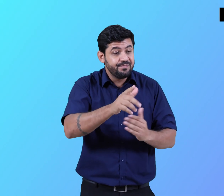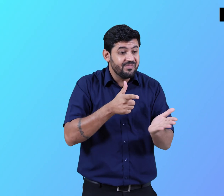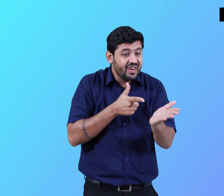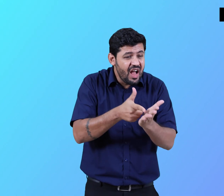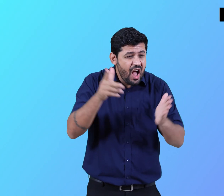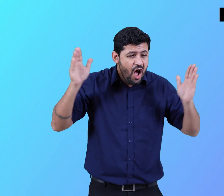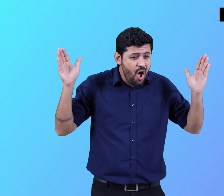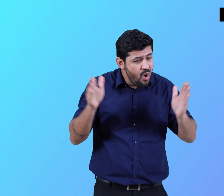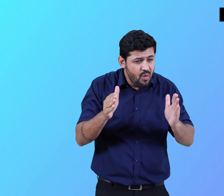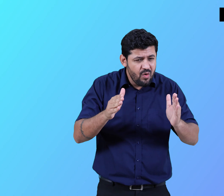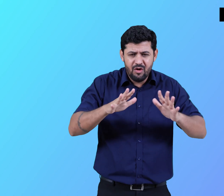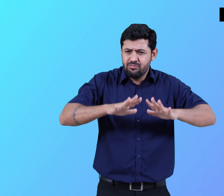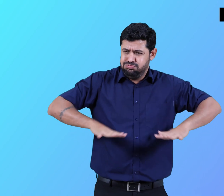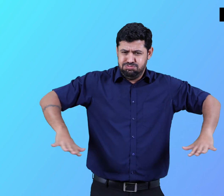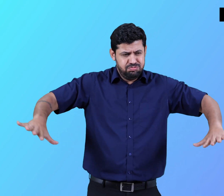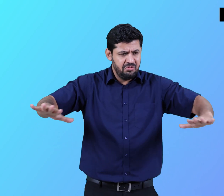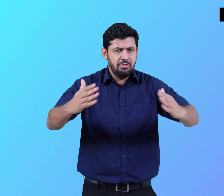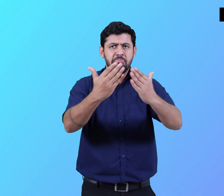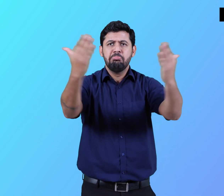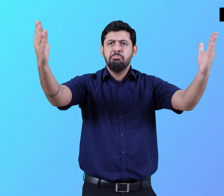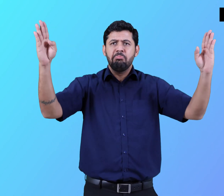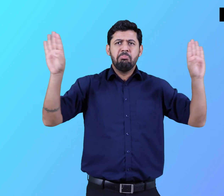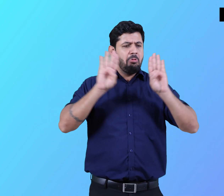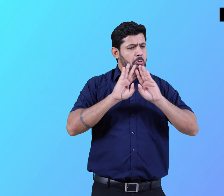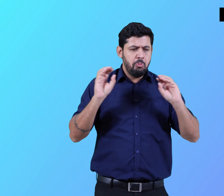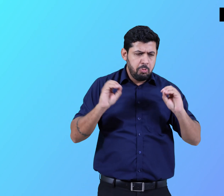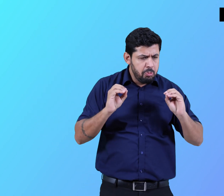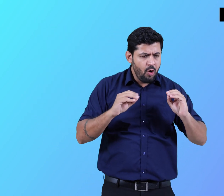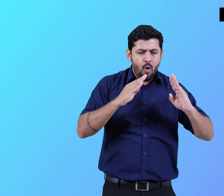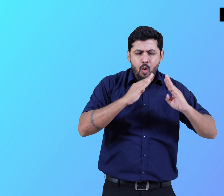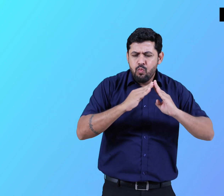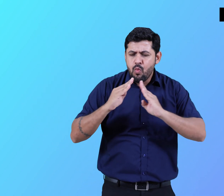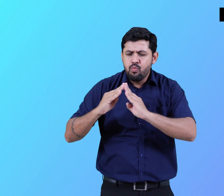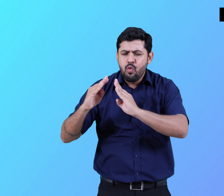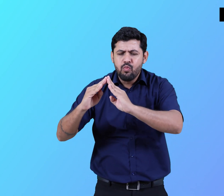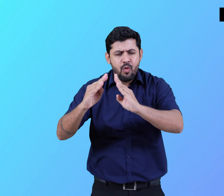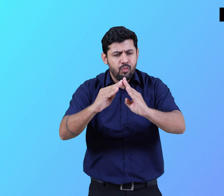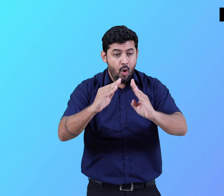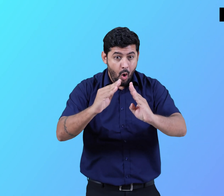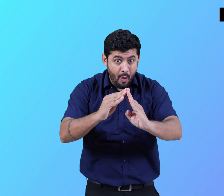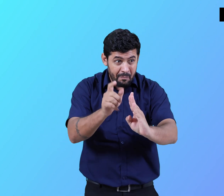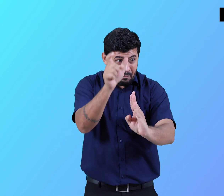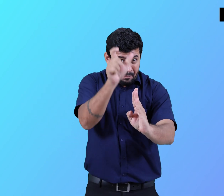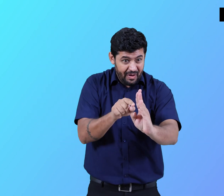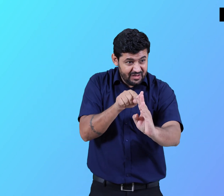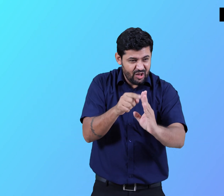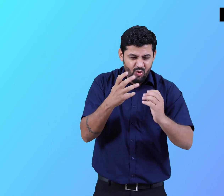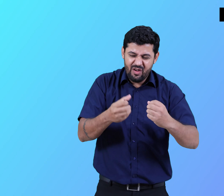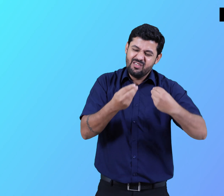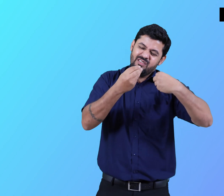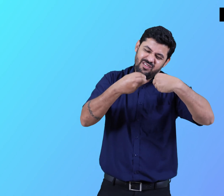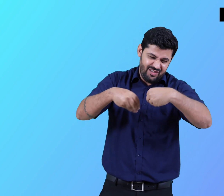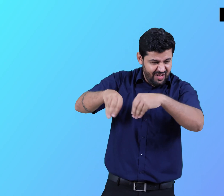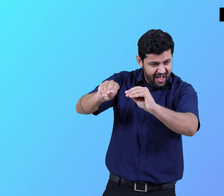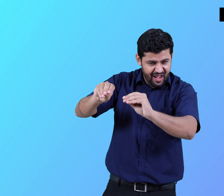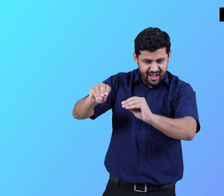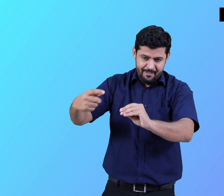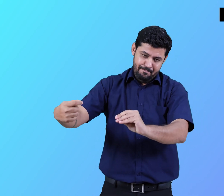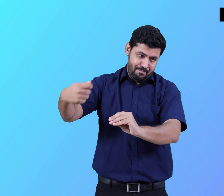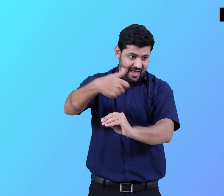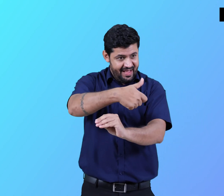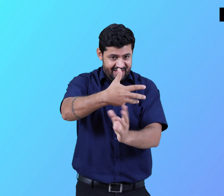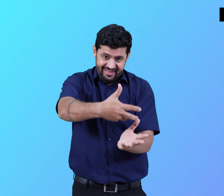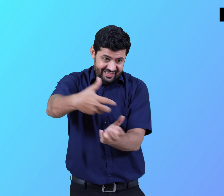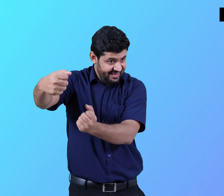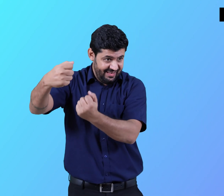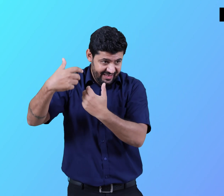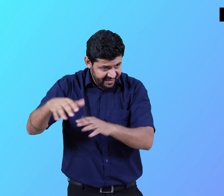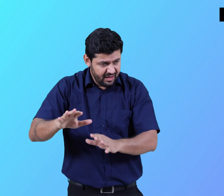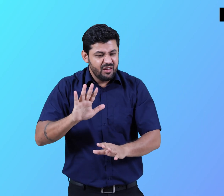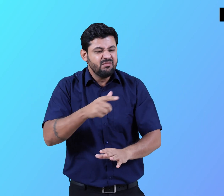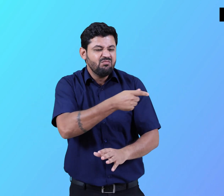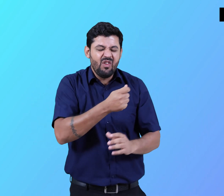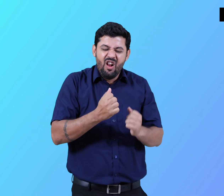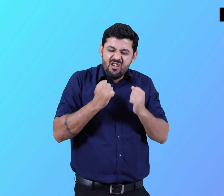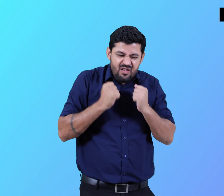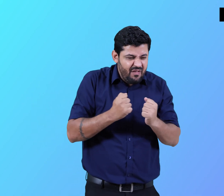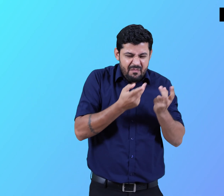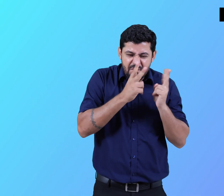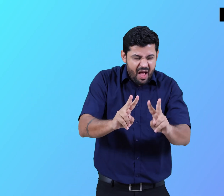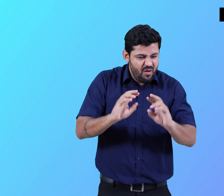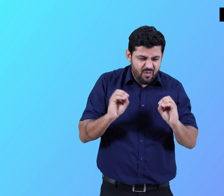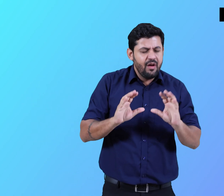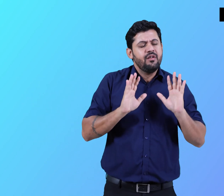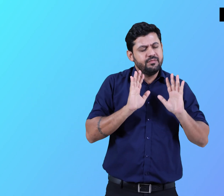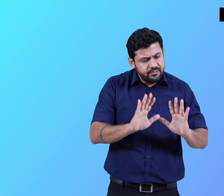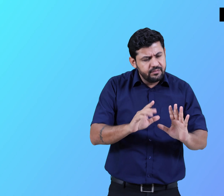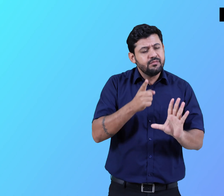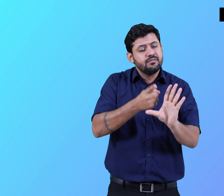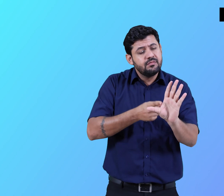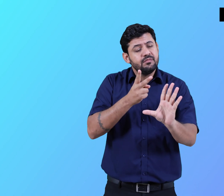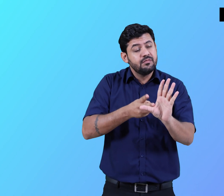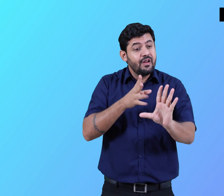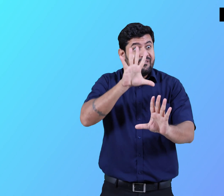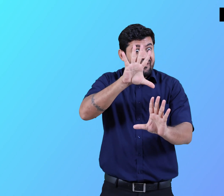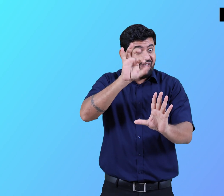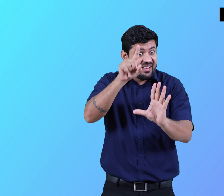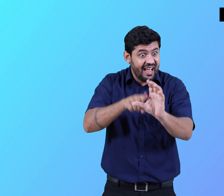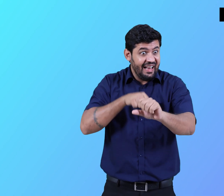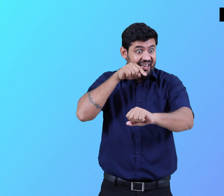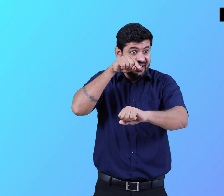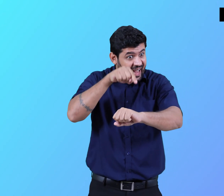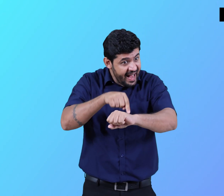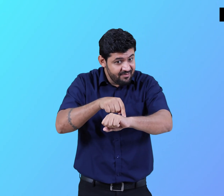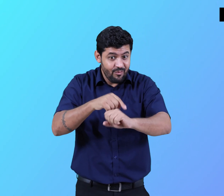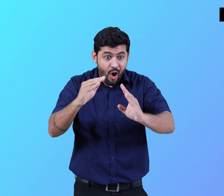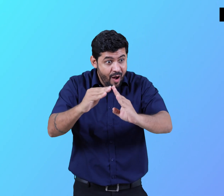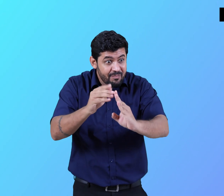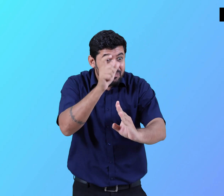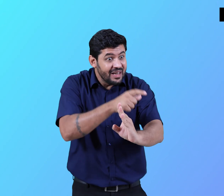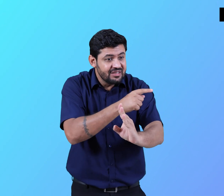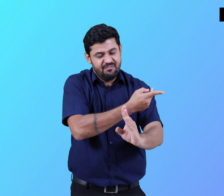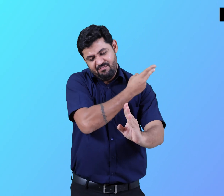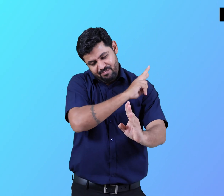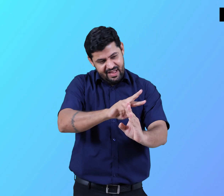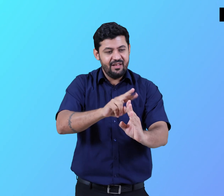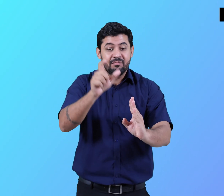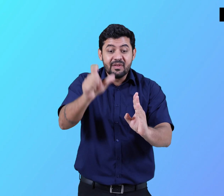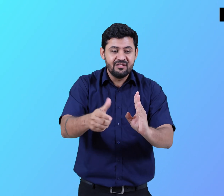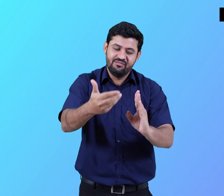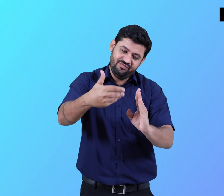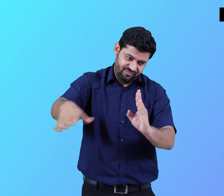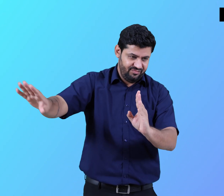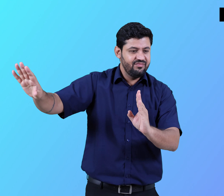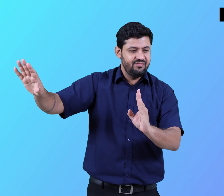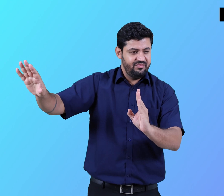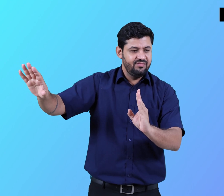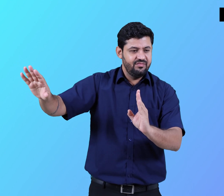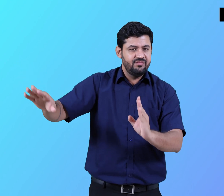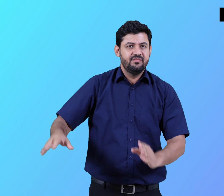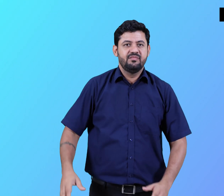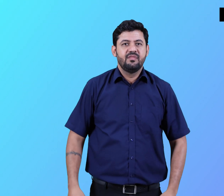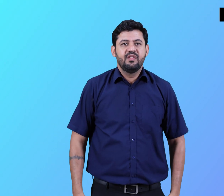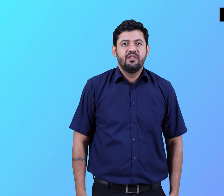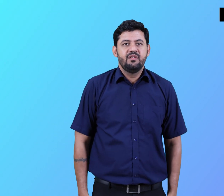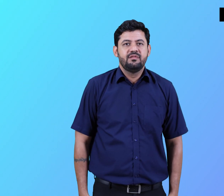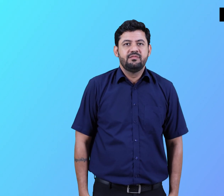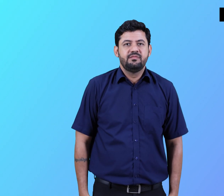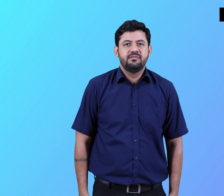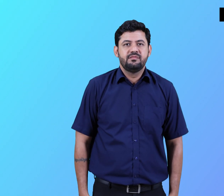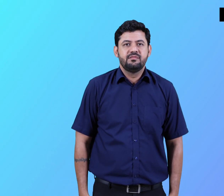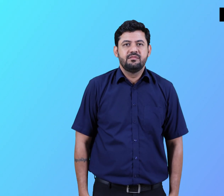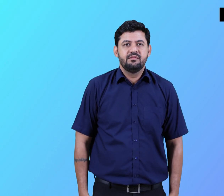Villages without walls around them will be treated like open fields. So houses built in these villages will go back to the first owners at the time of Jubilee.